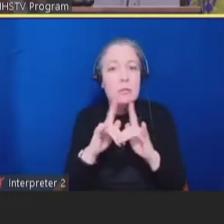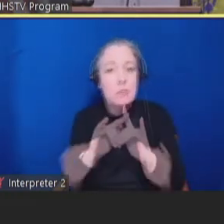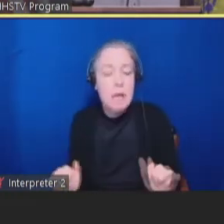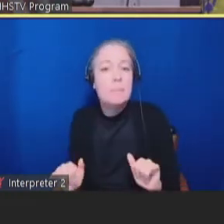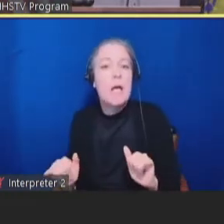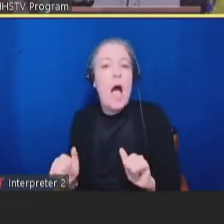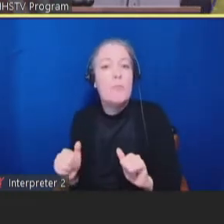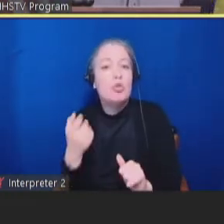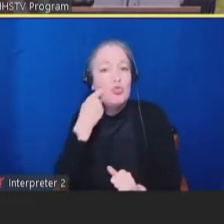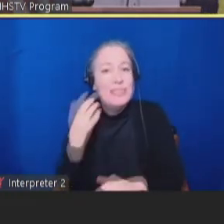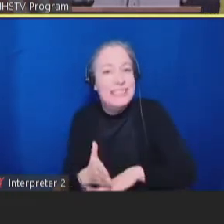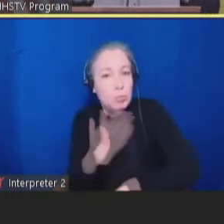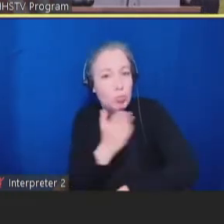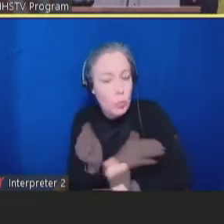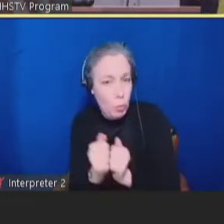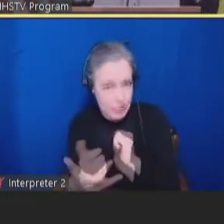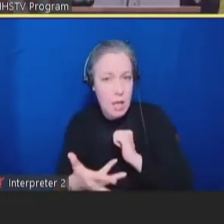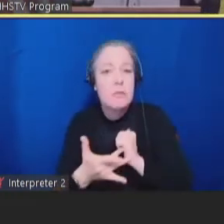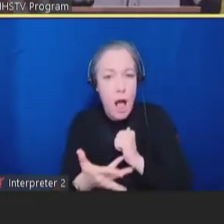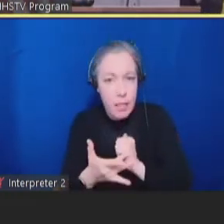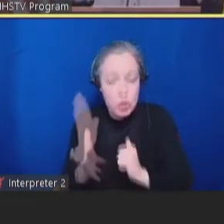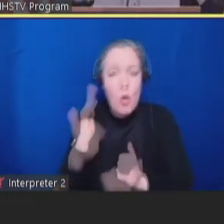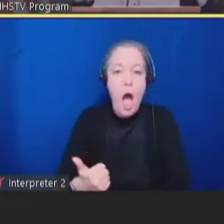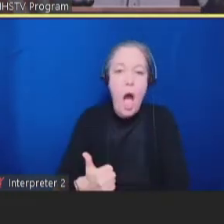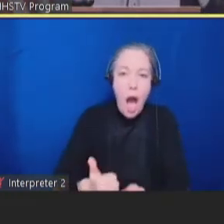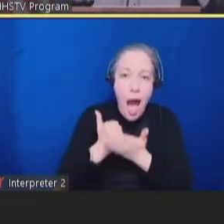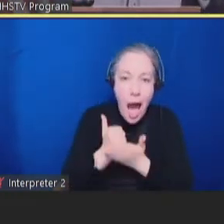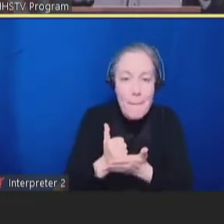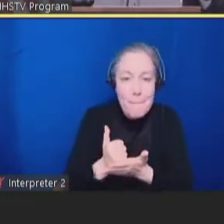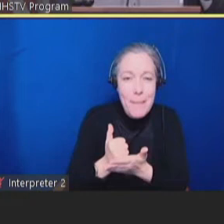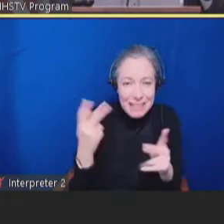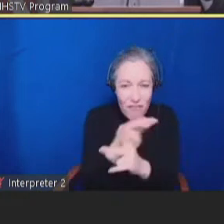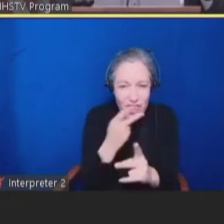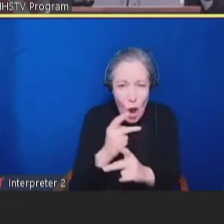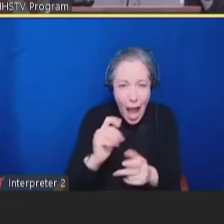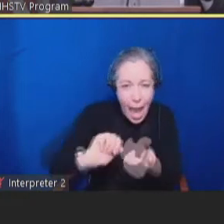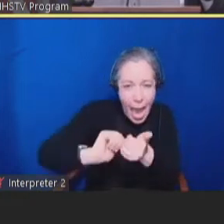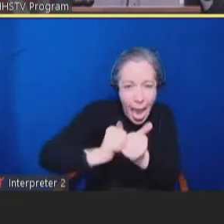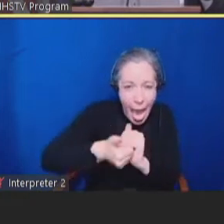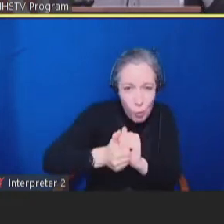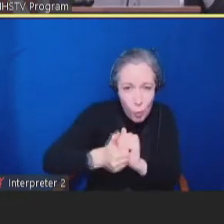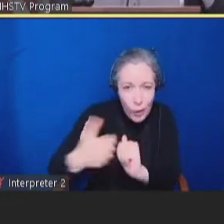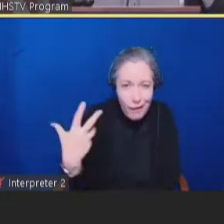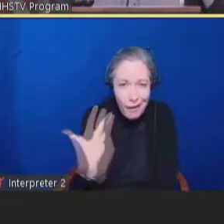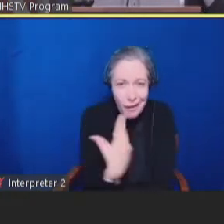technology, can help us unlock the how for cancer vaccines, which the community has always felt is